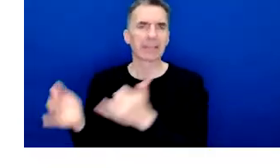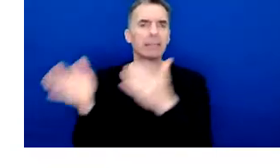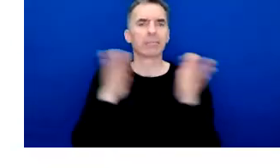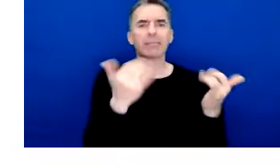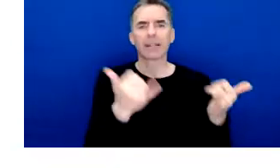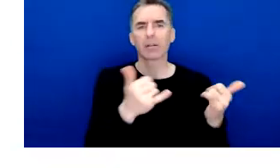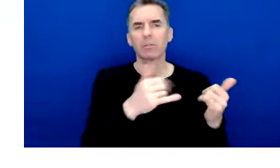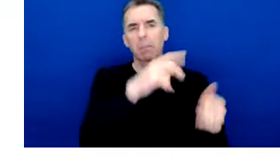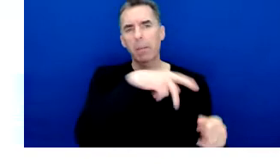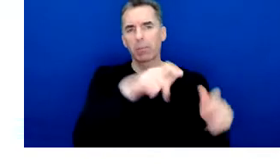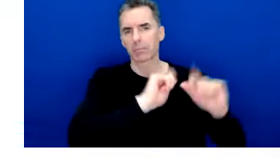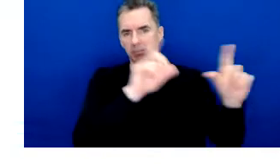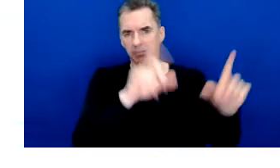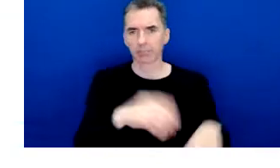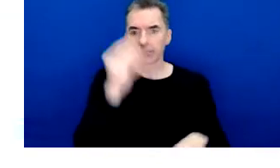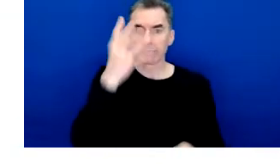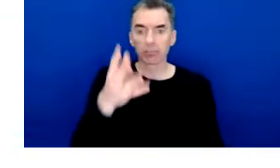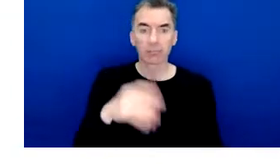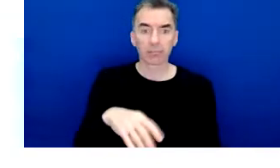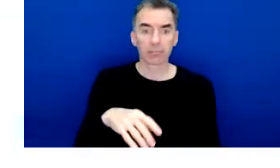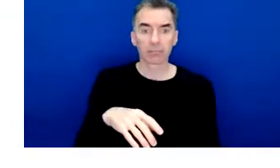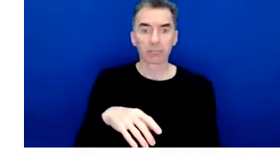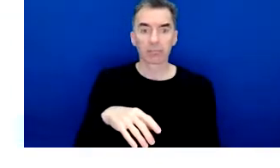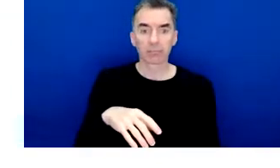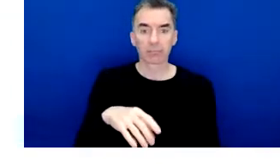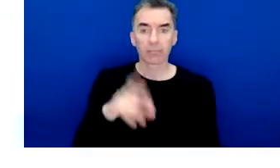The RP Group. And again, this is left over from our burrito talk.